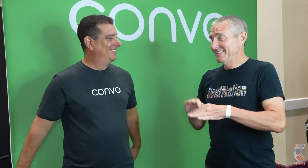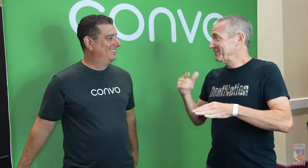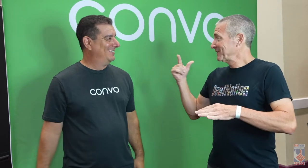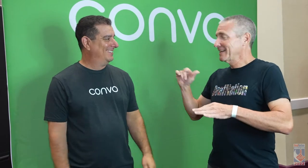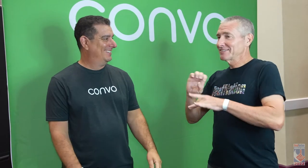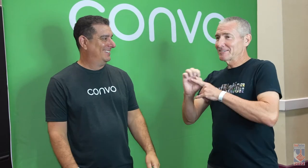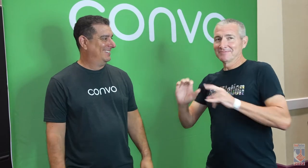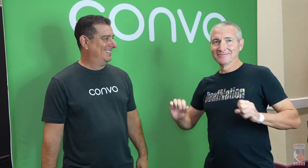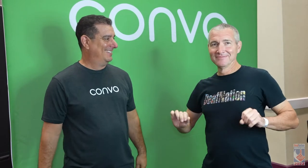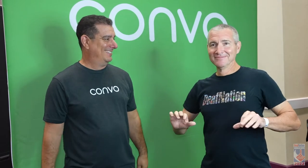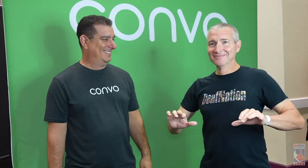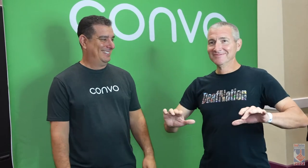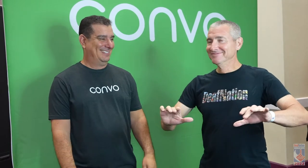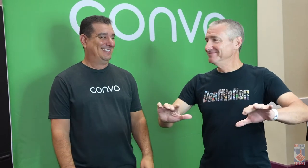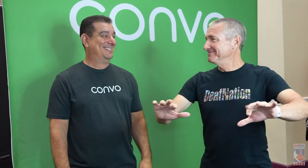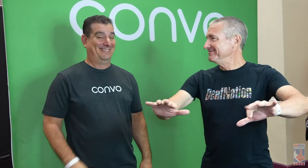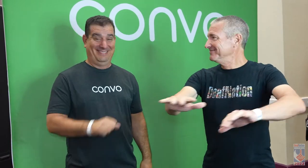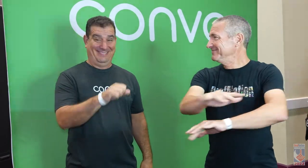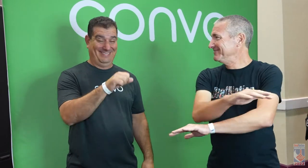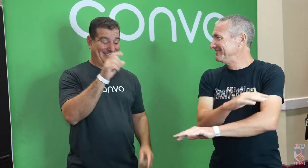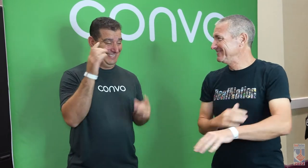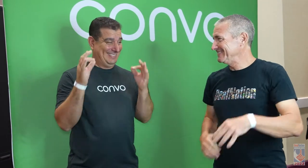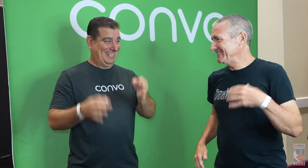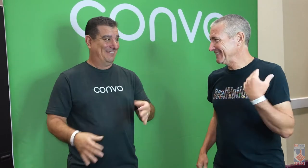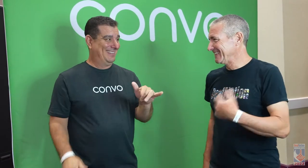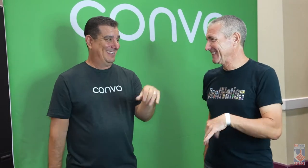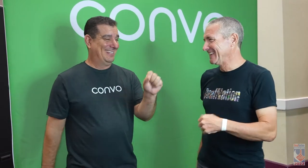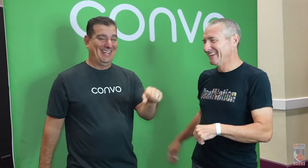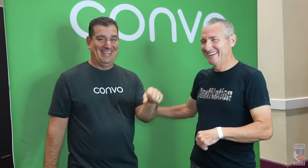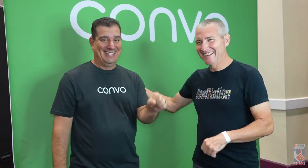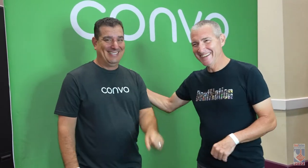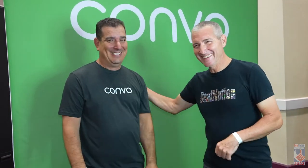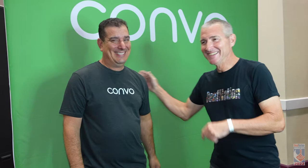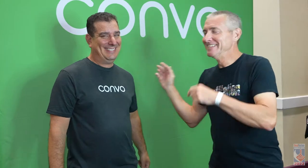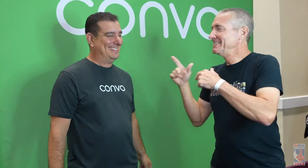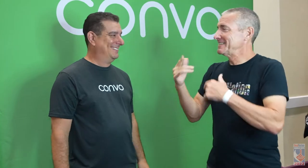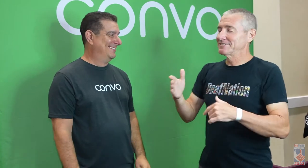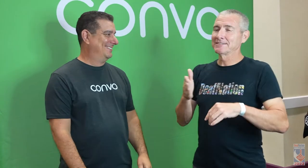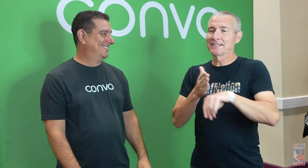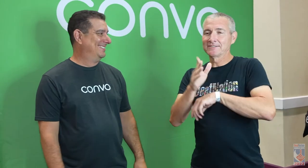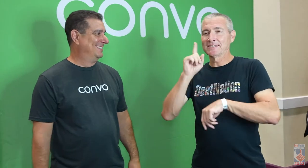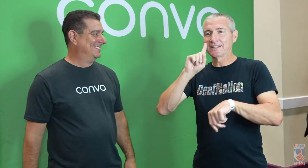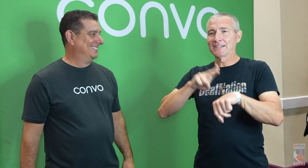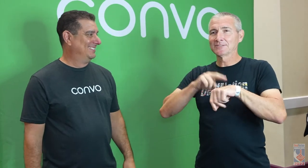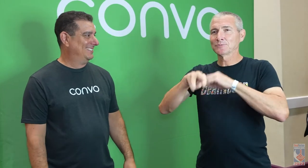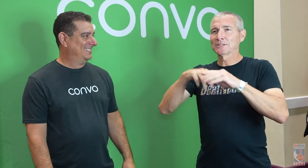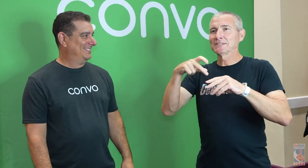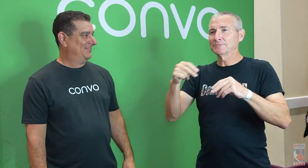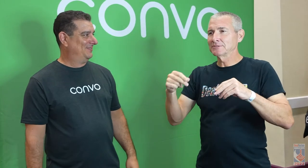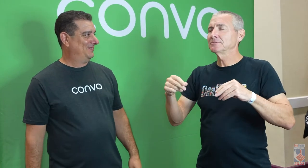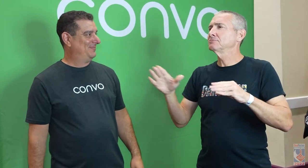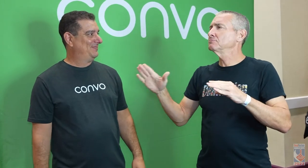This green is a great vibe to get out to people. Yes, definitely! So, after the DeafNation World Expo,